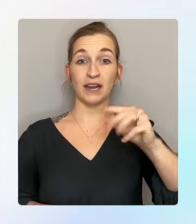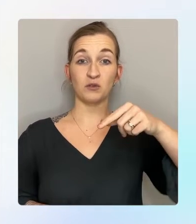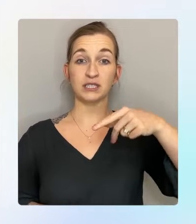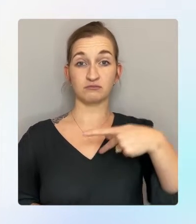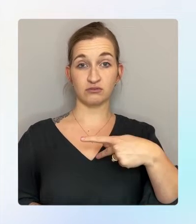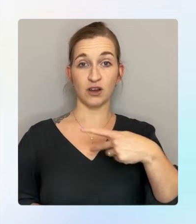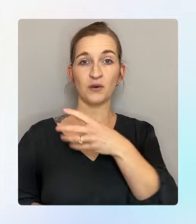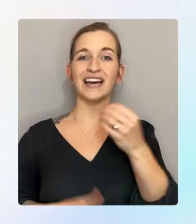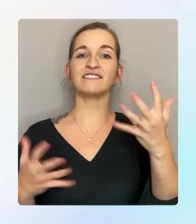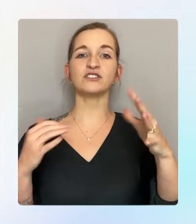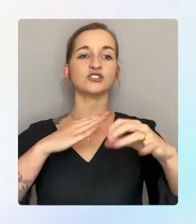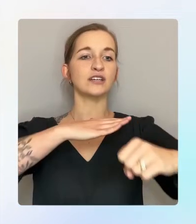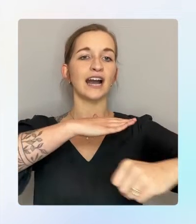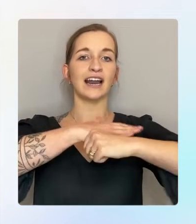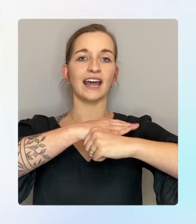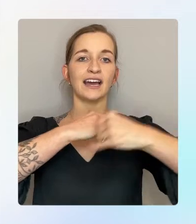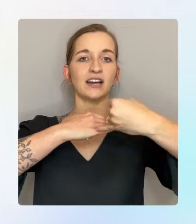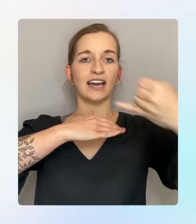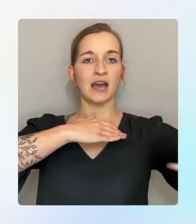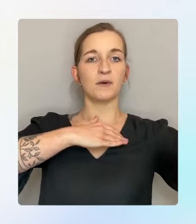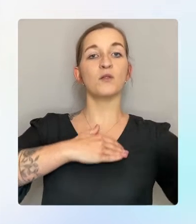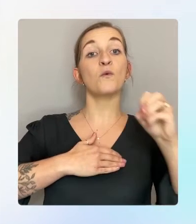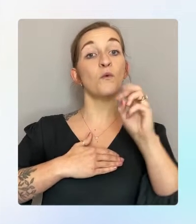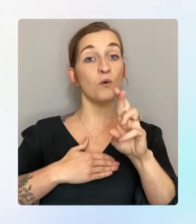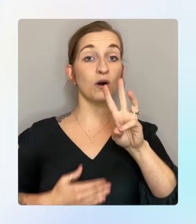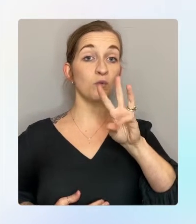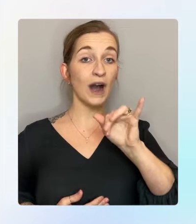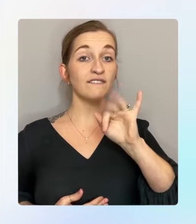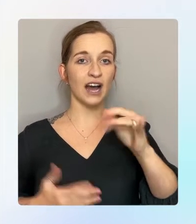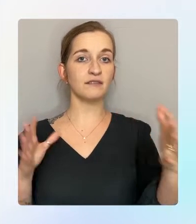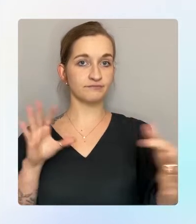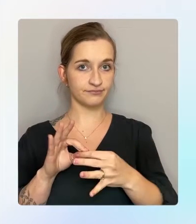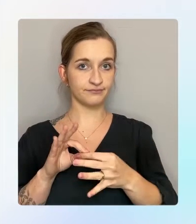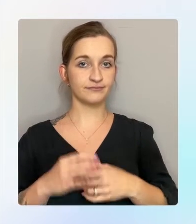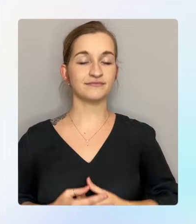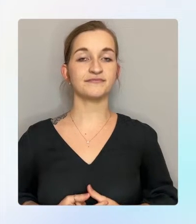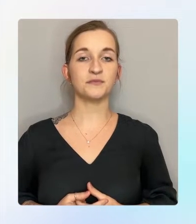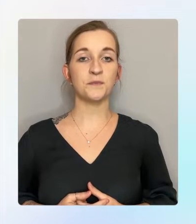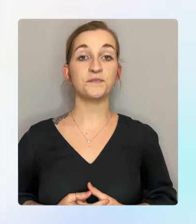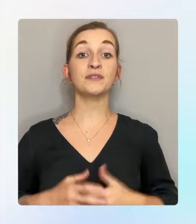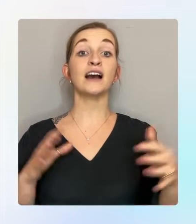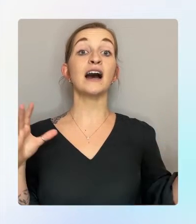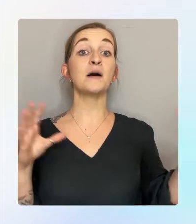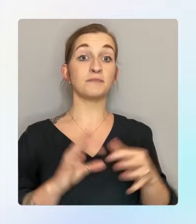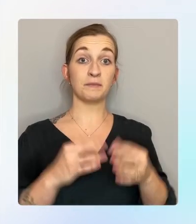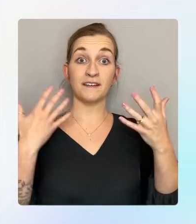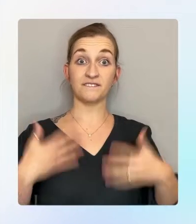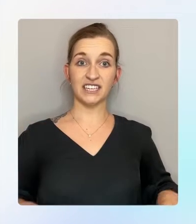either with a cable or over Wi-Fi. Once connected, it will show here in the testing panel.